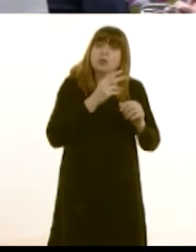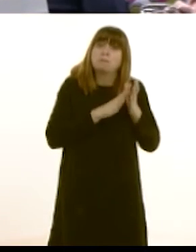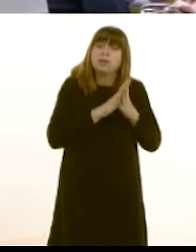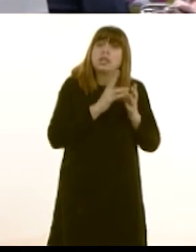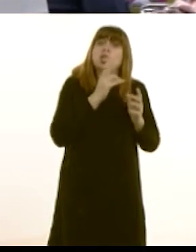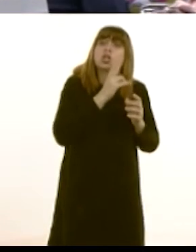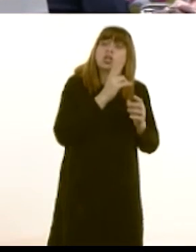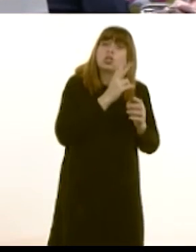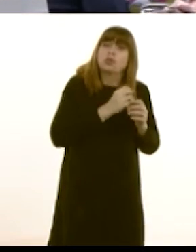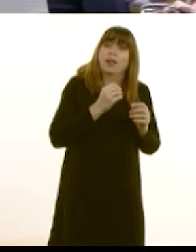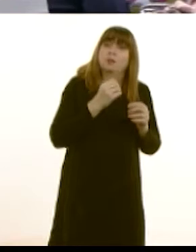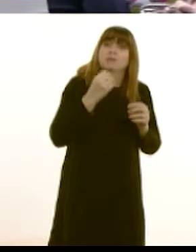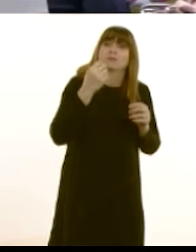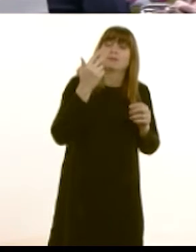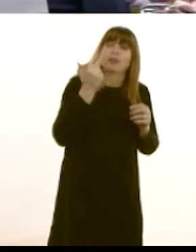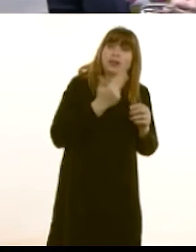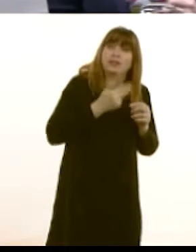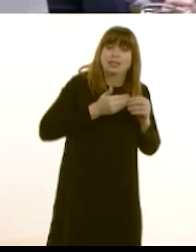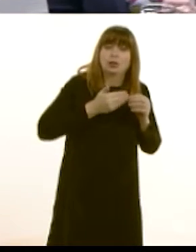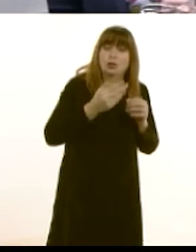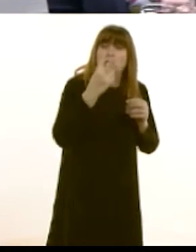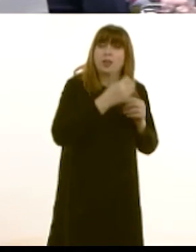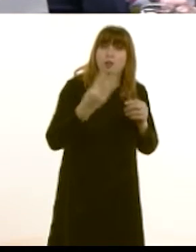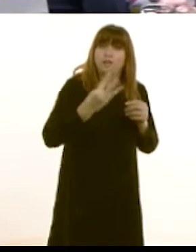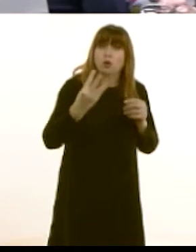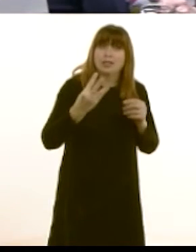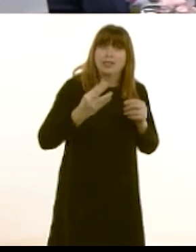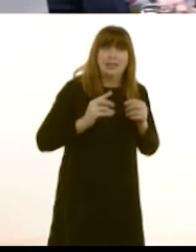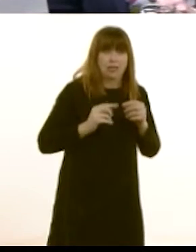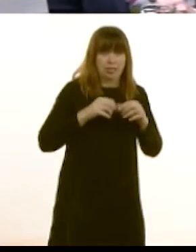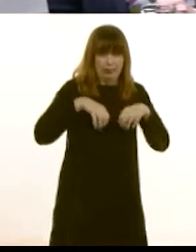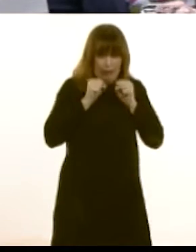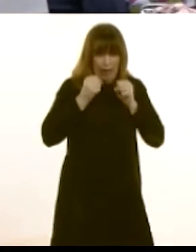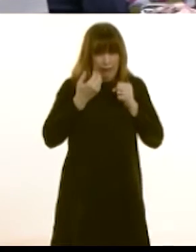Thatís the period in which the programmes, such as the literacy and numeracy framework and testing, were first introduced to schools.